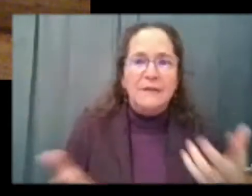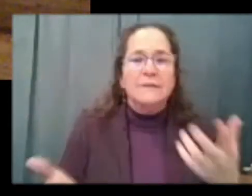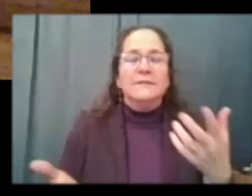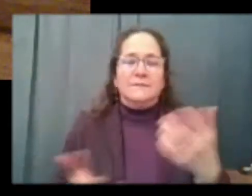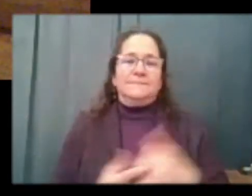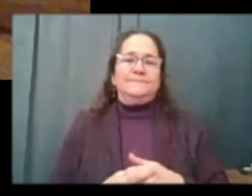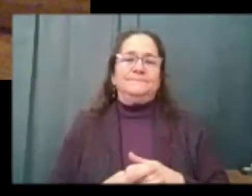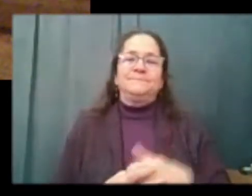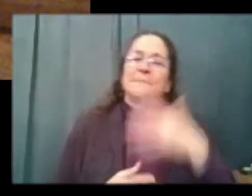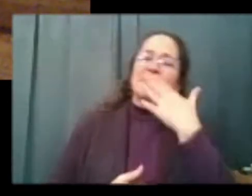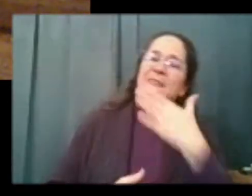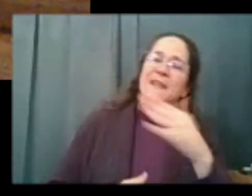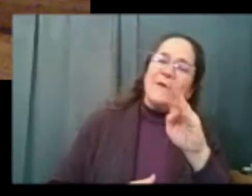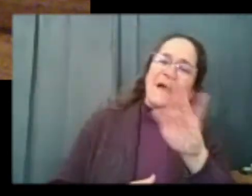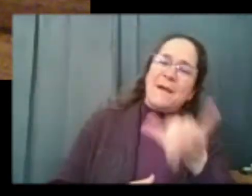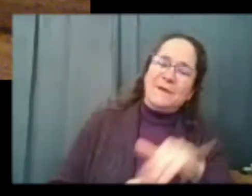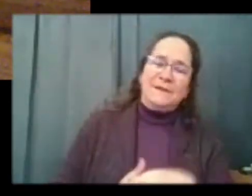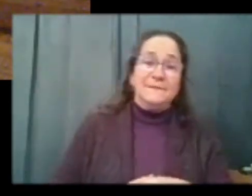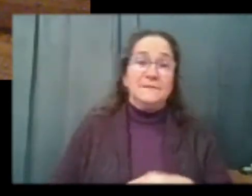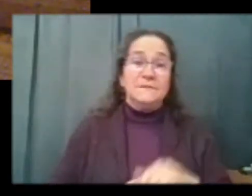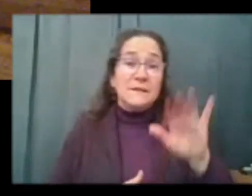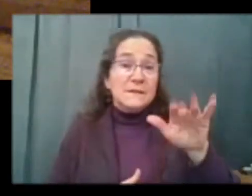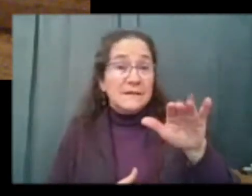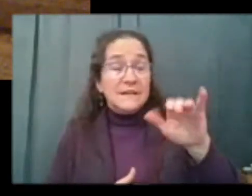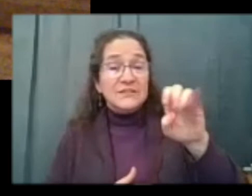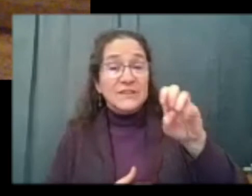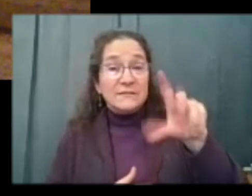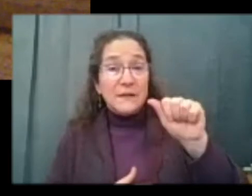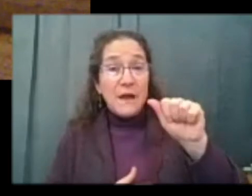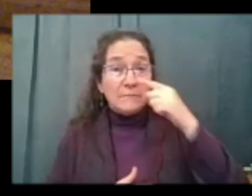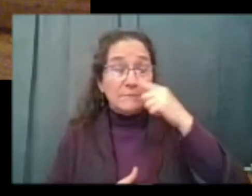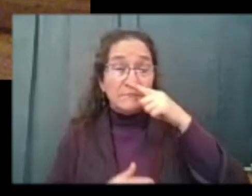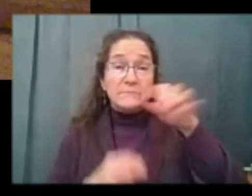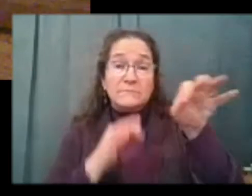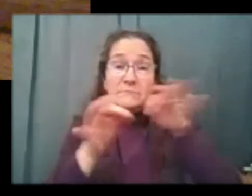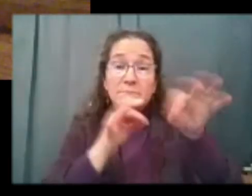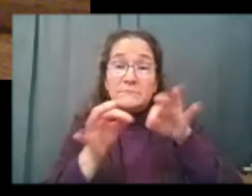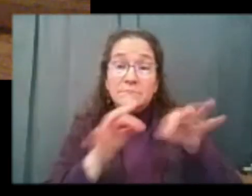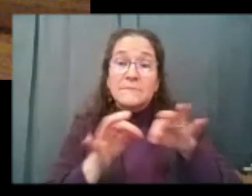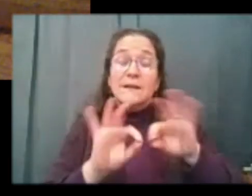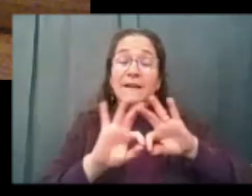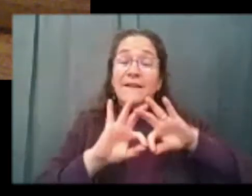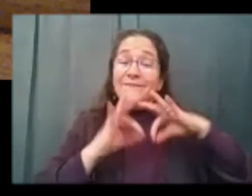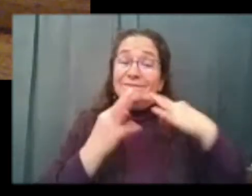Jessica, can you share a little bit about how our families can work with educators,